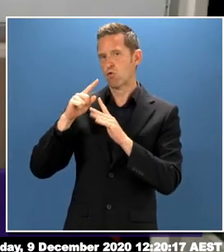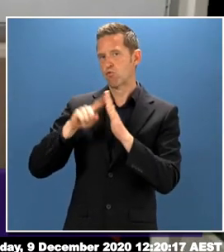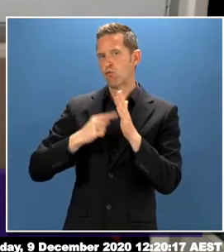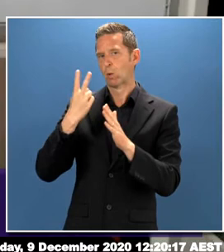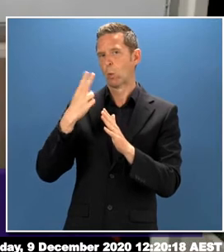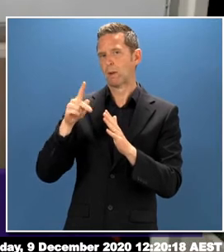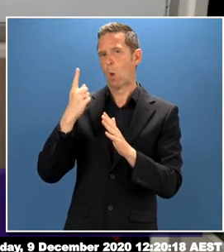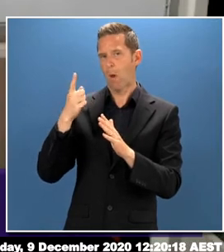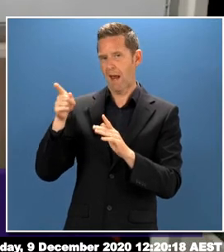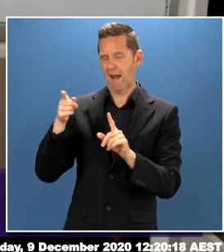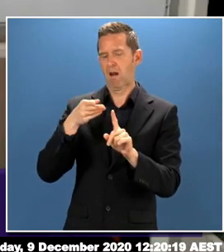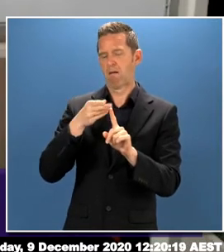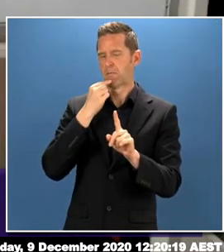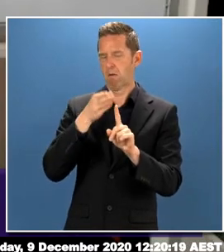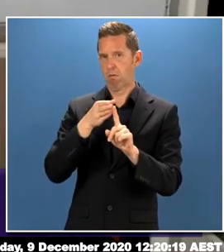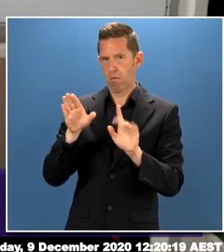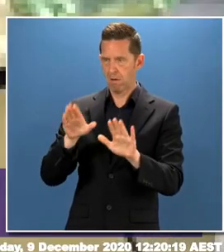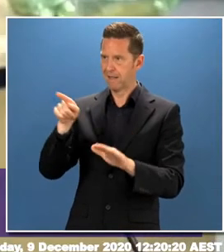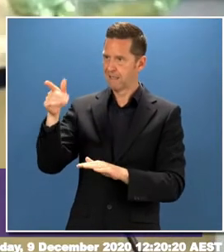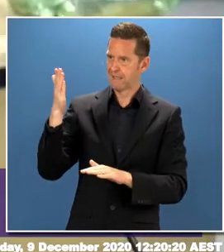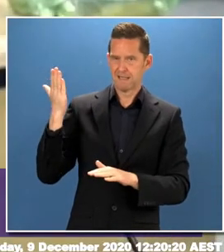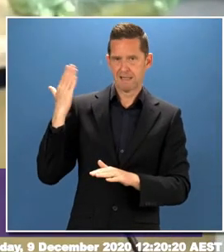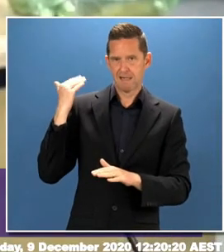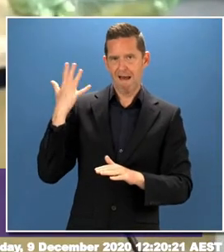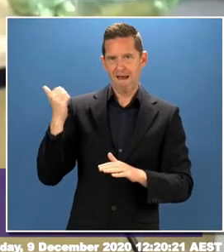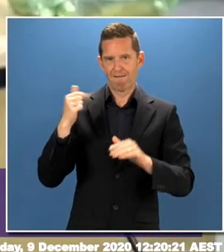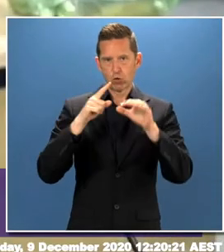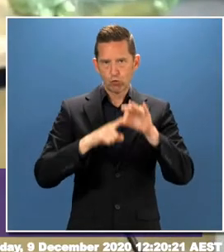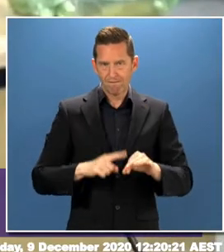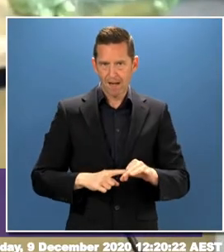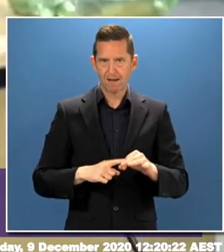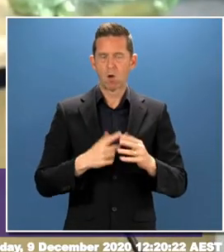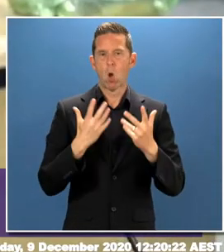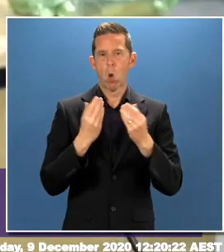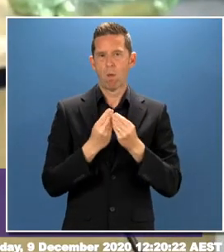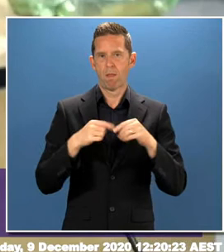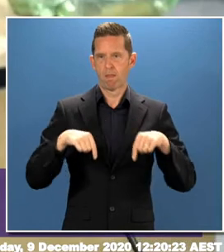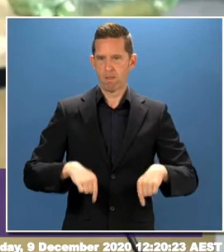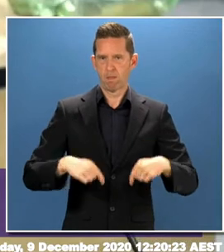Just in regards to a recent survey you conducted on behalf of the commission with young people you work with.